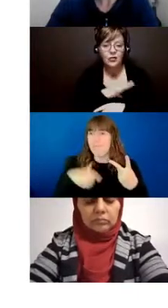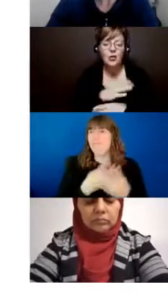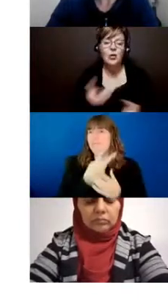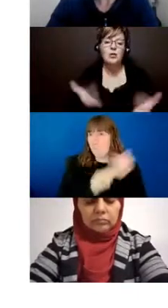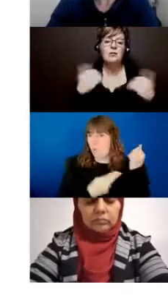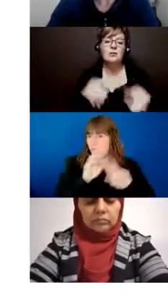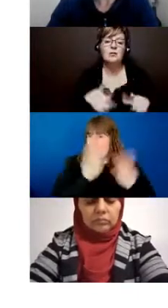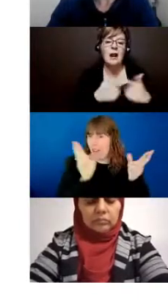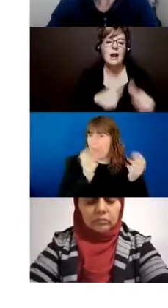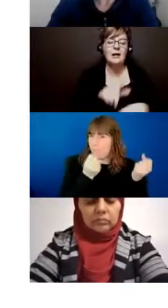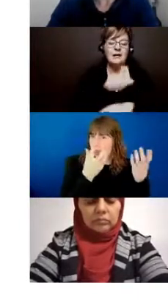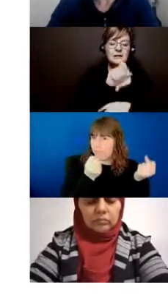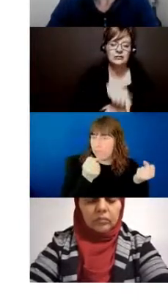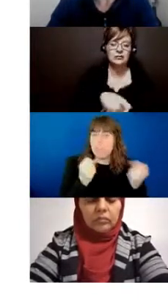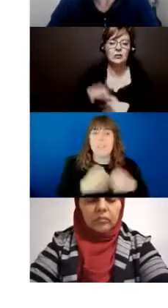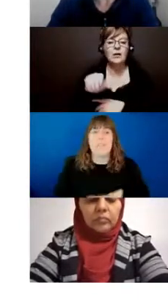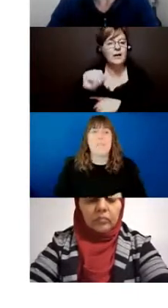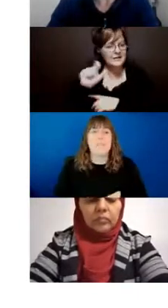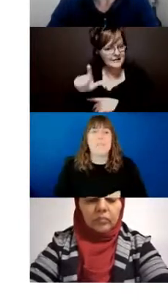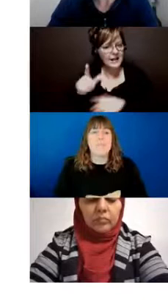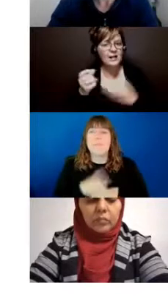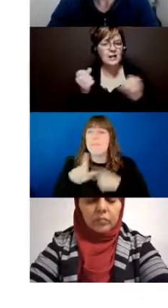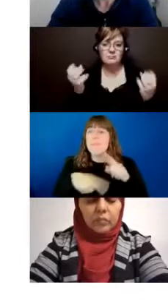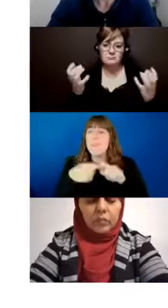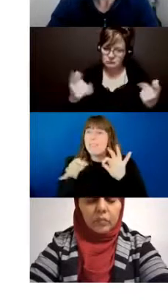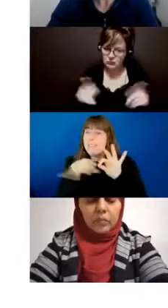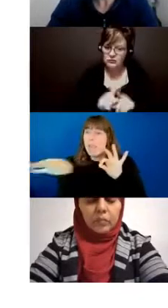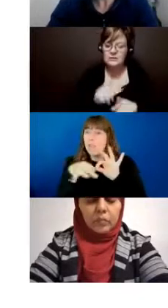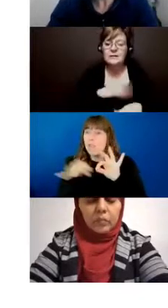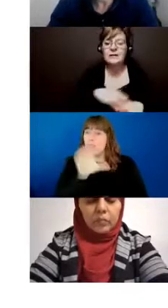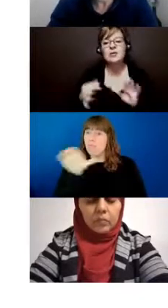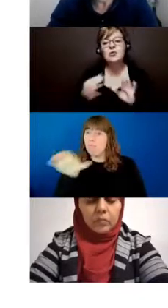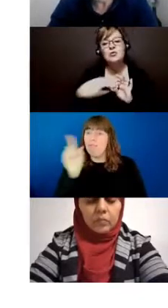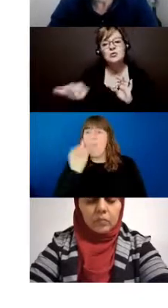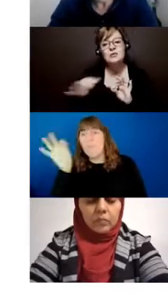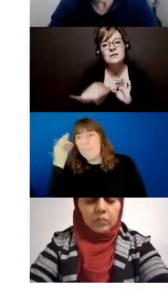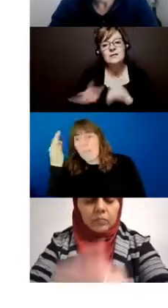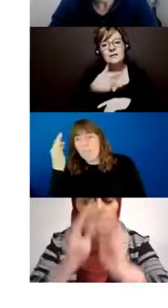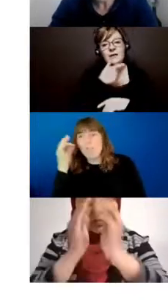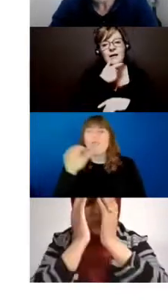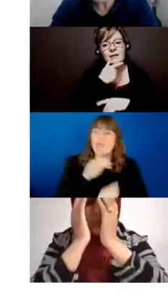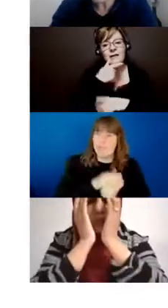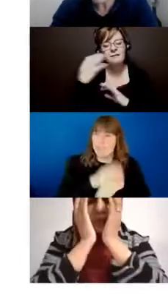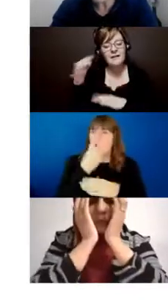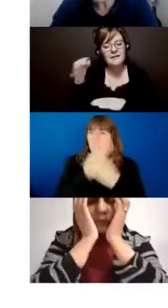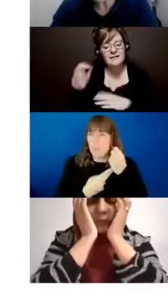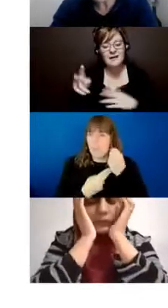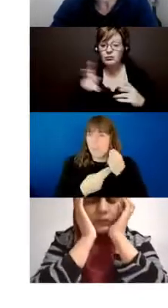and both english and french captioning please take a moment to adjust your settings